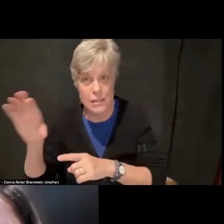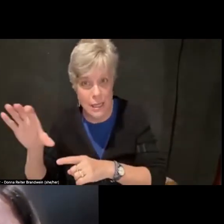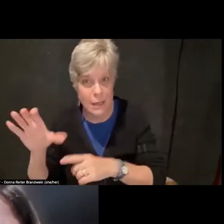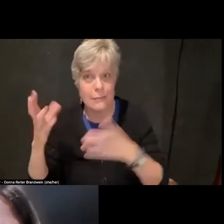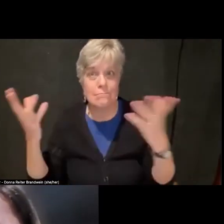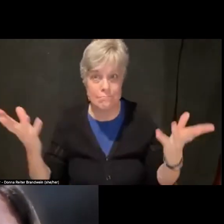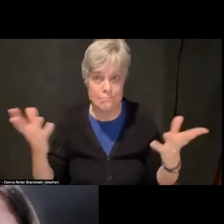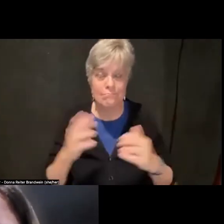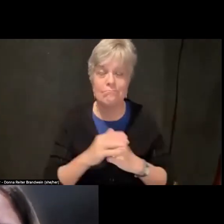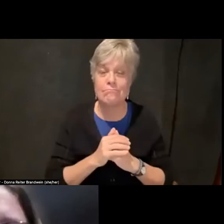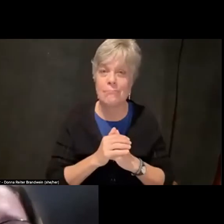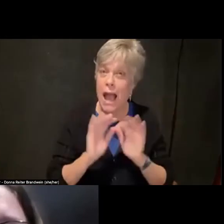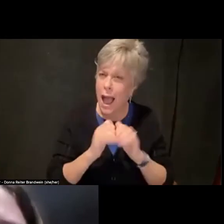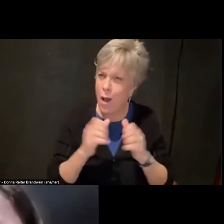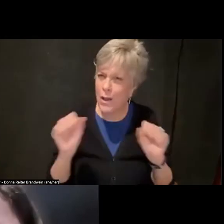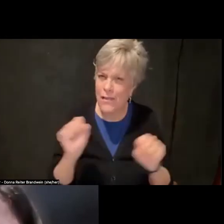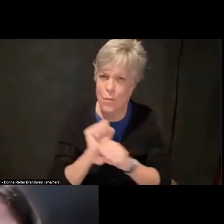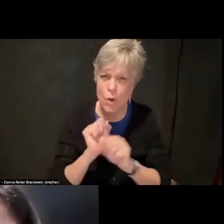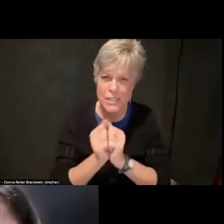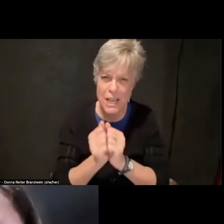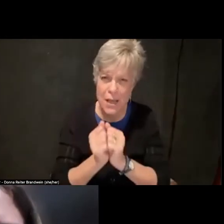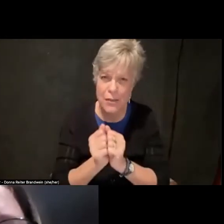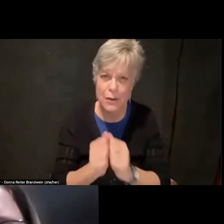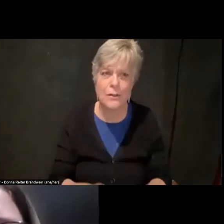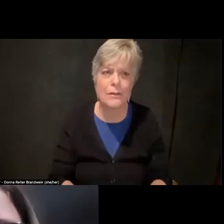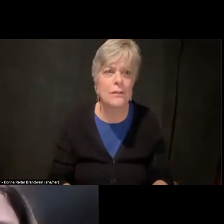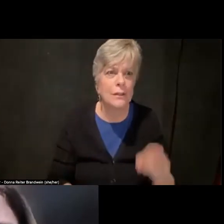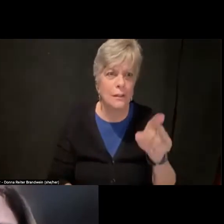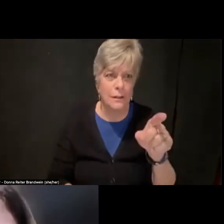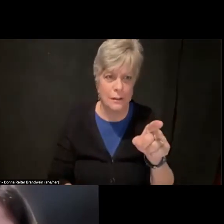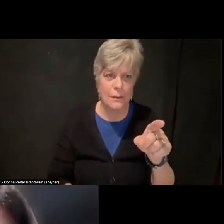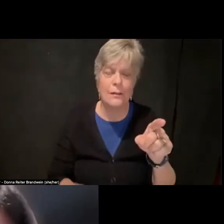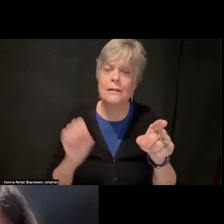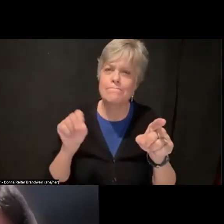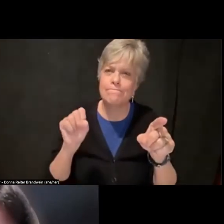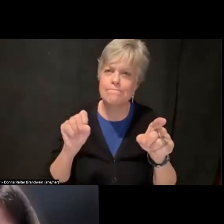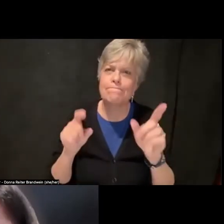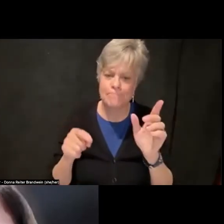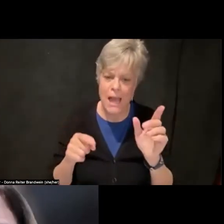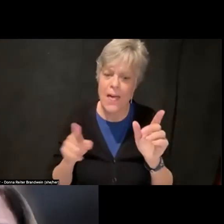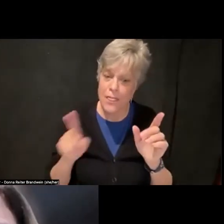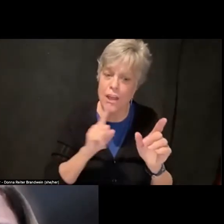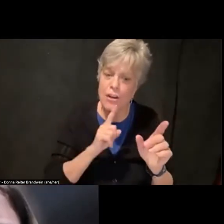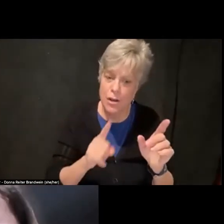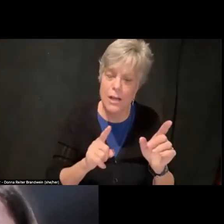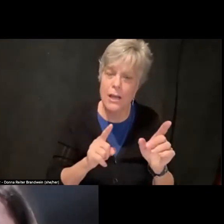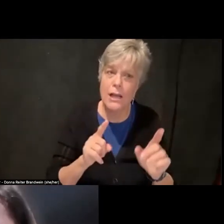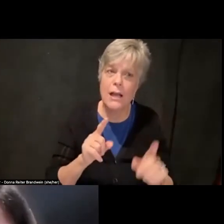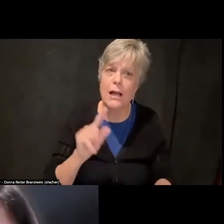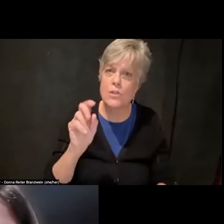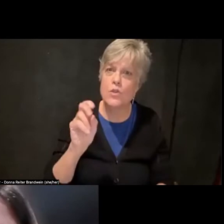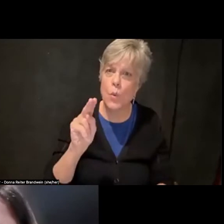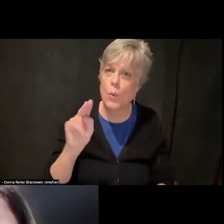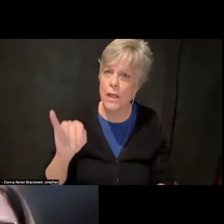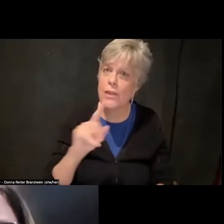This is Toni. There is tension, but I don't think, and correct me if I'm wrong, Liz, I don't think or anybody is saying